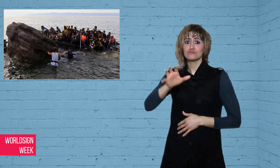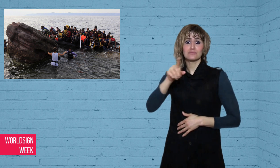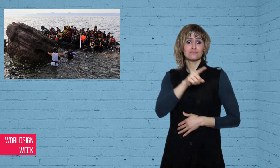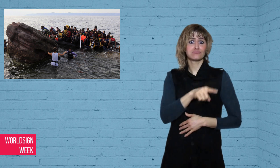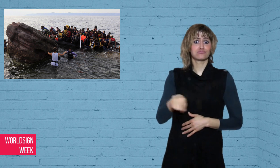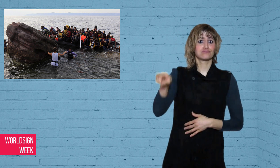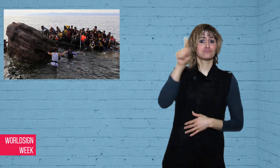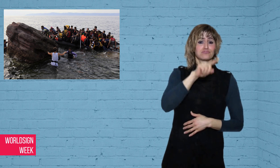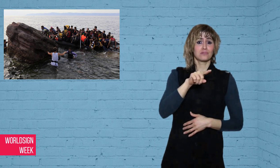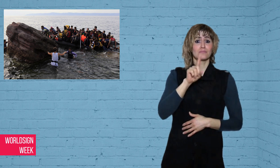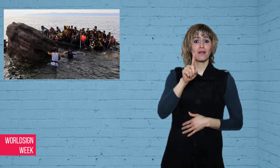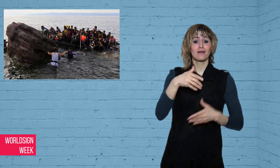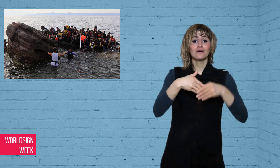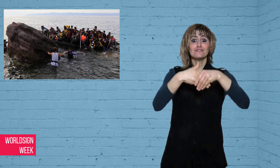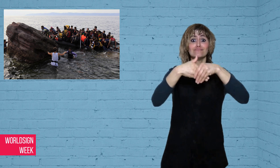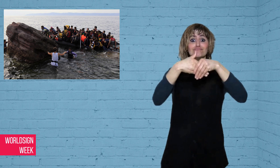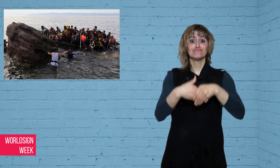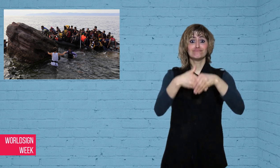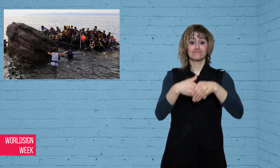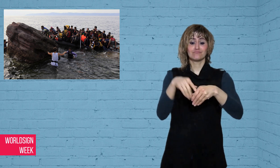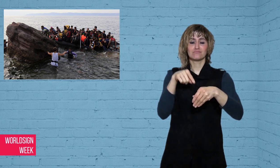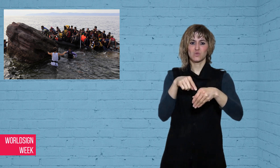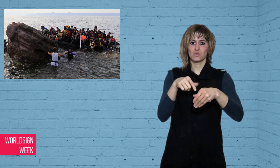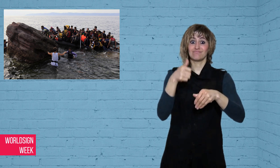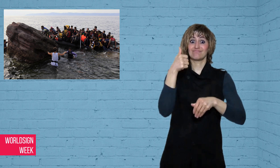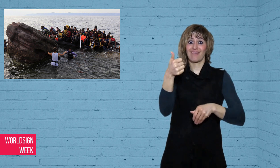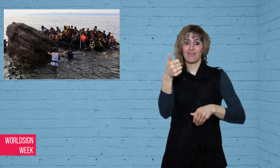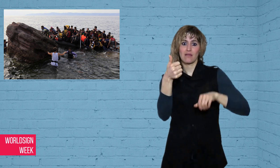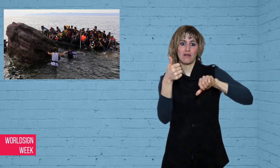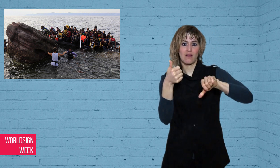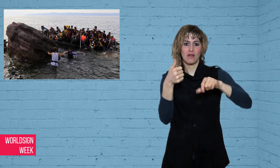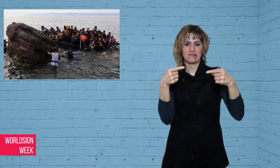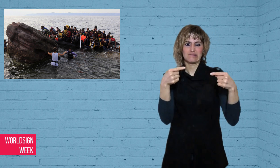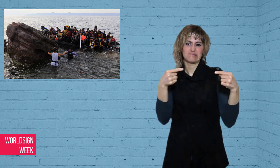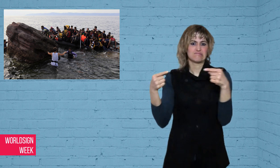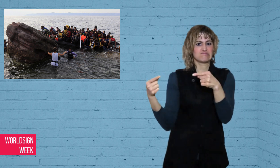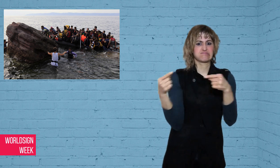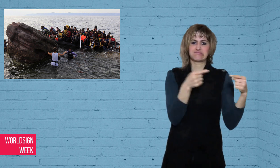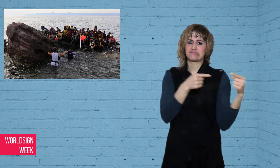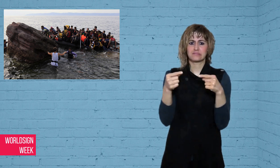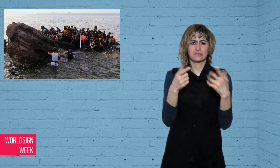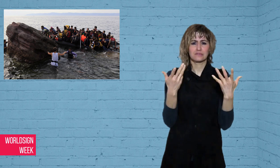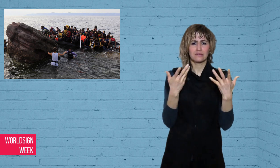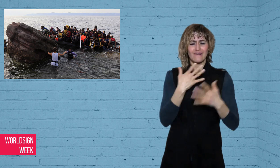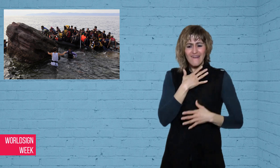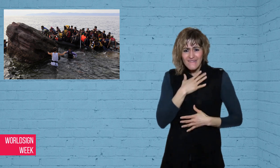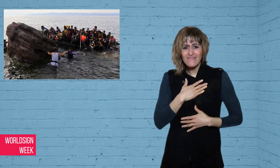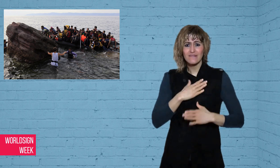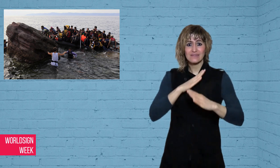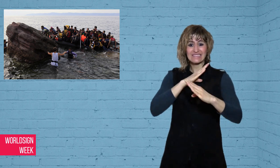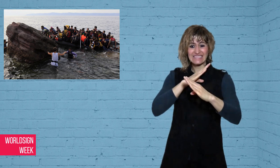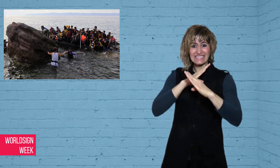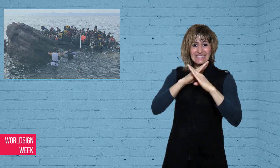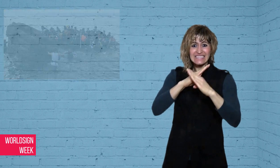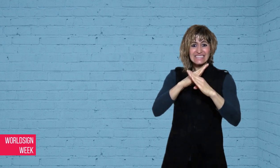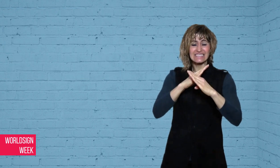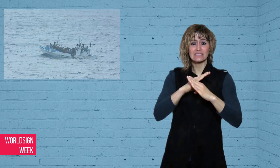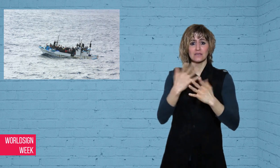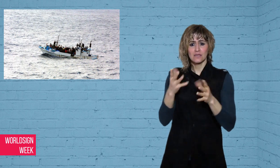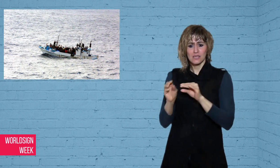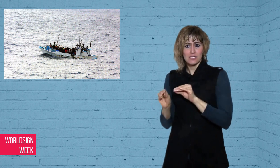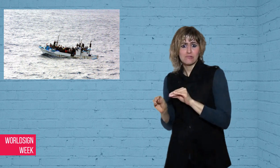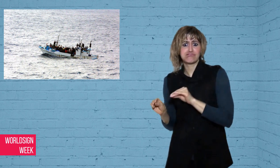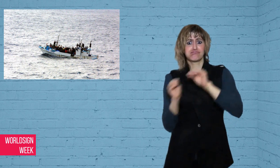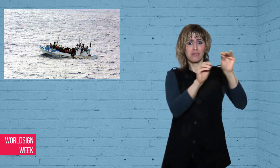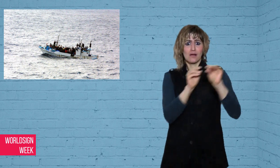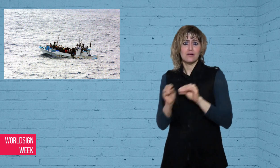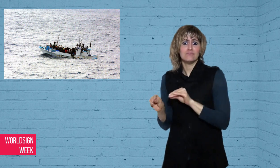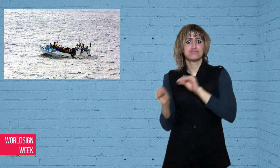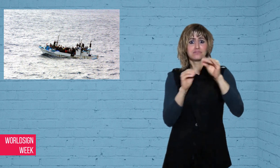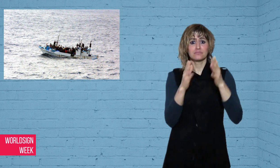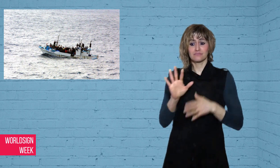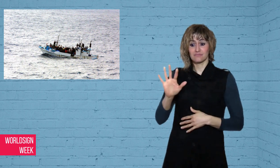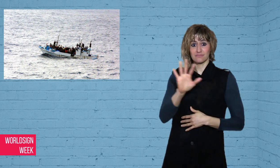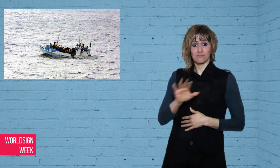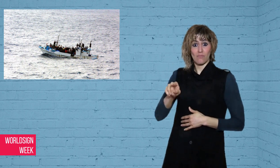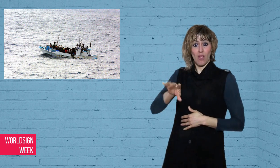nations, has a controversial deal to impede